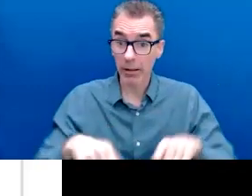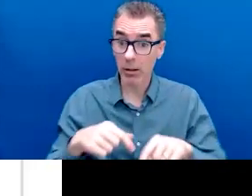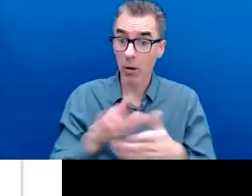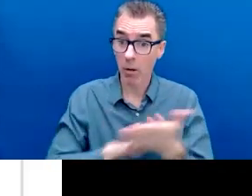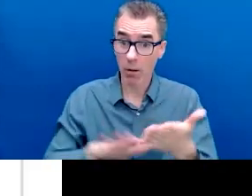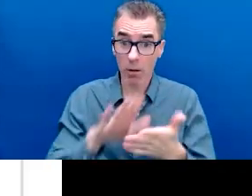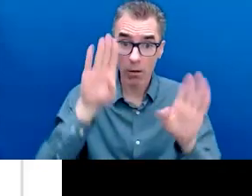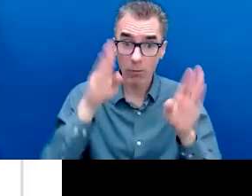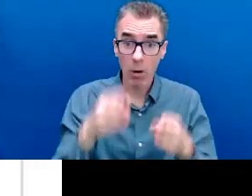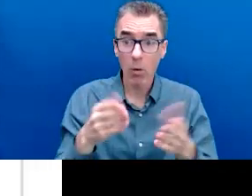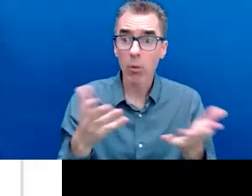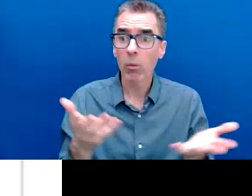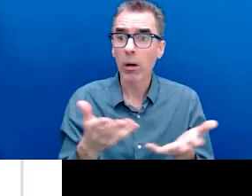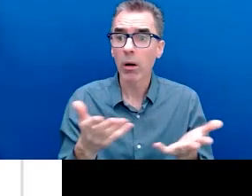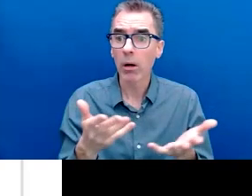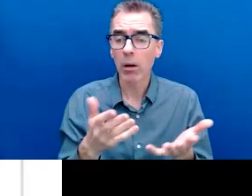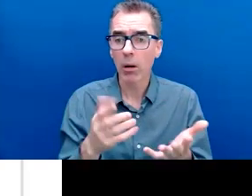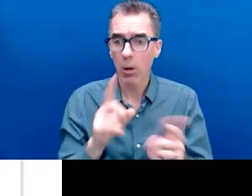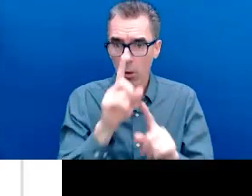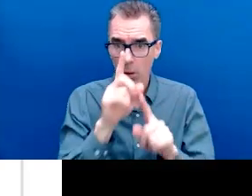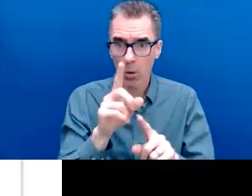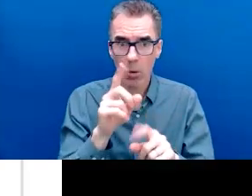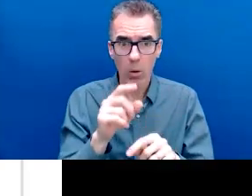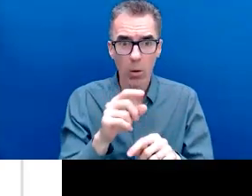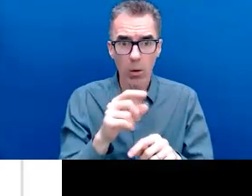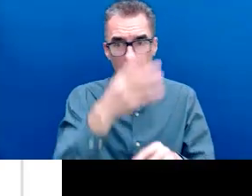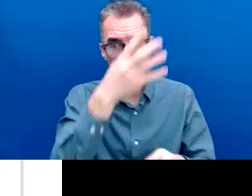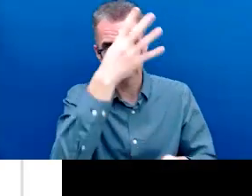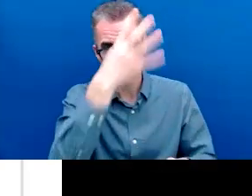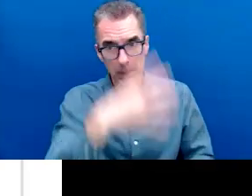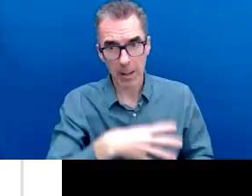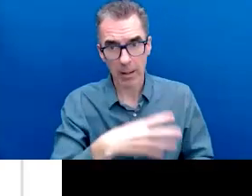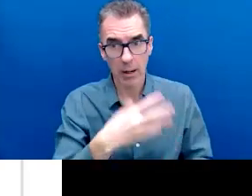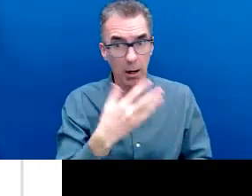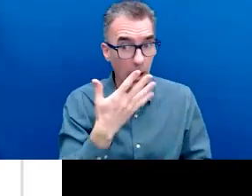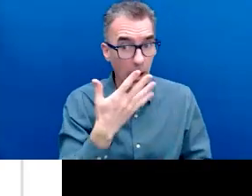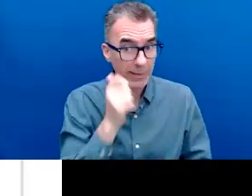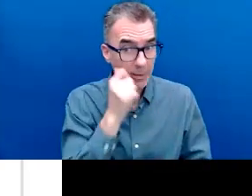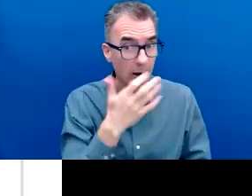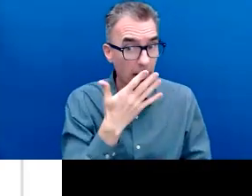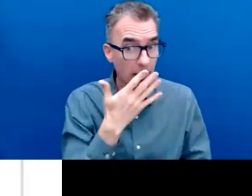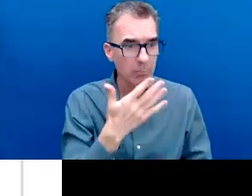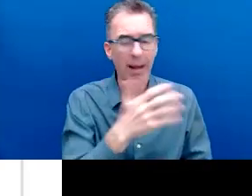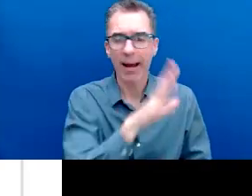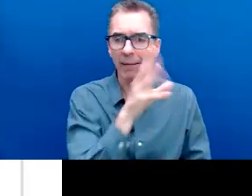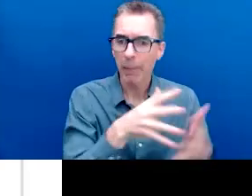on improving the success rates for our males of color. So for African American males, for Hispanic males,